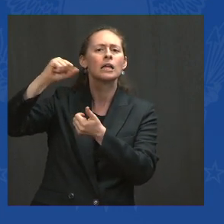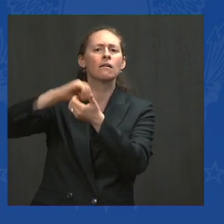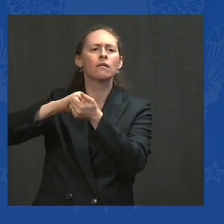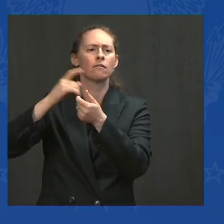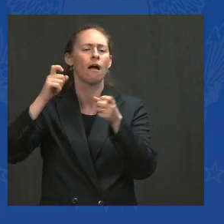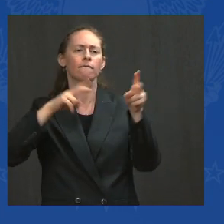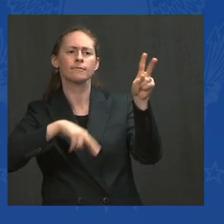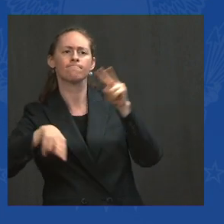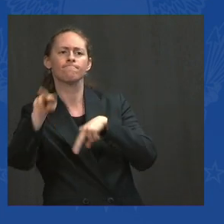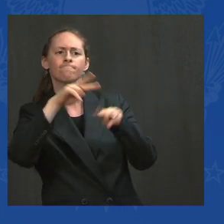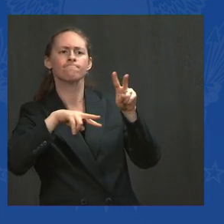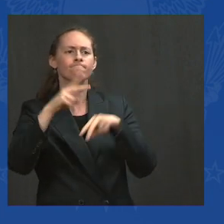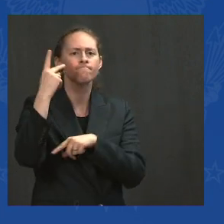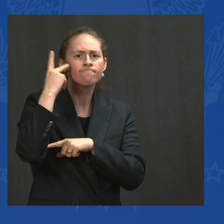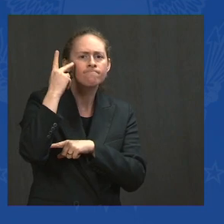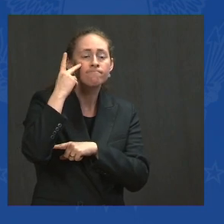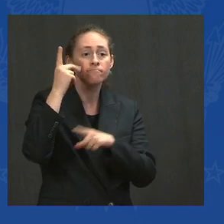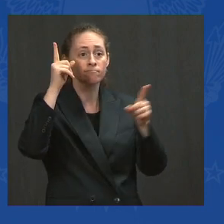agreement? That's when that judgement will be made.